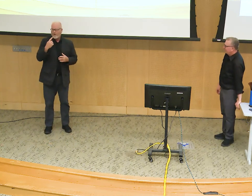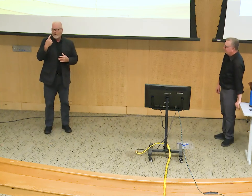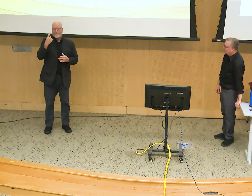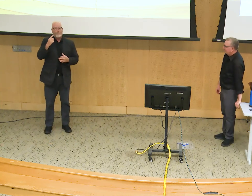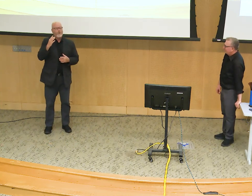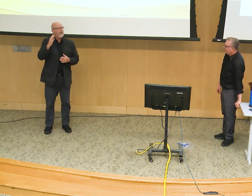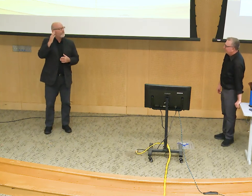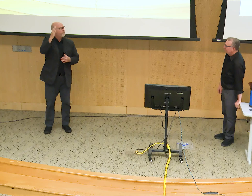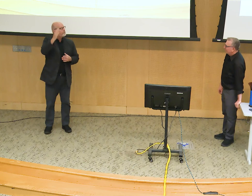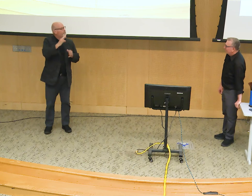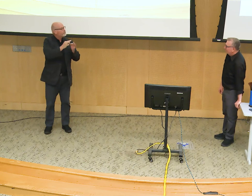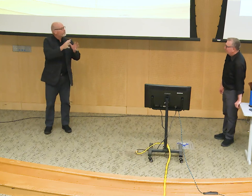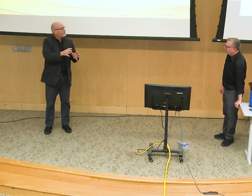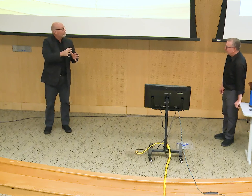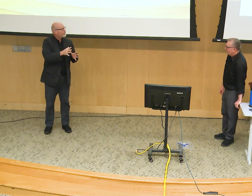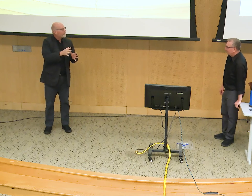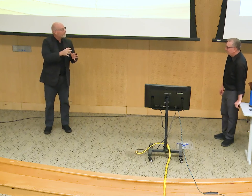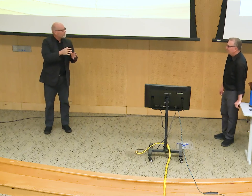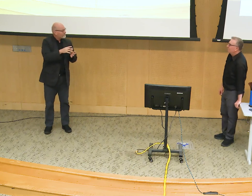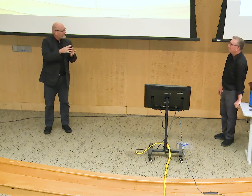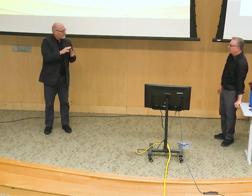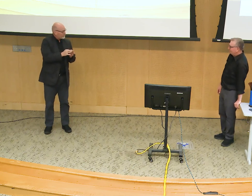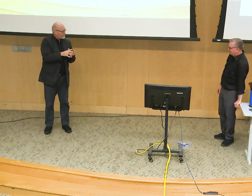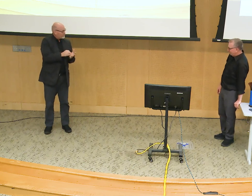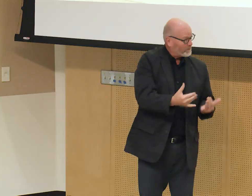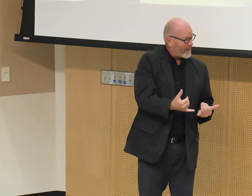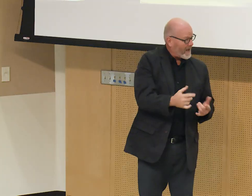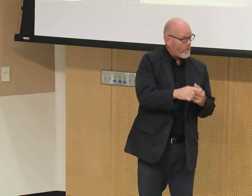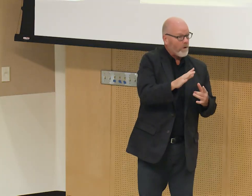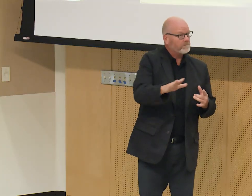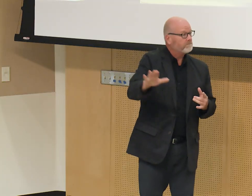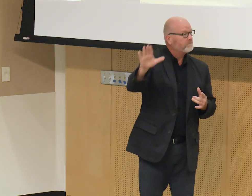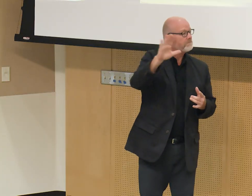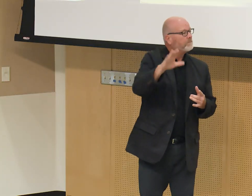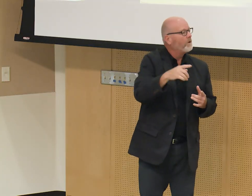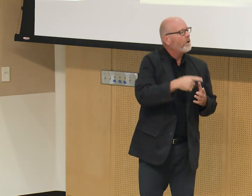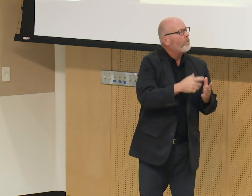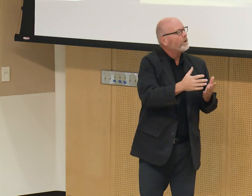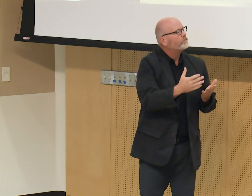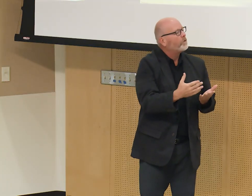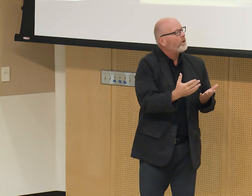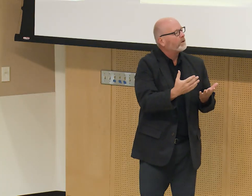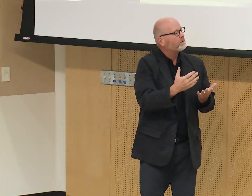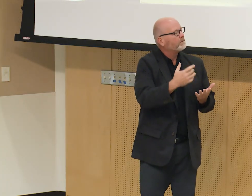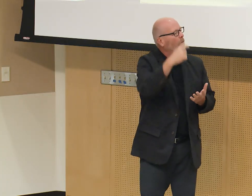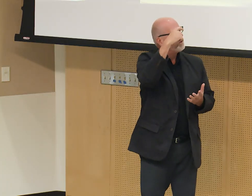Thank you, Dan. So, for future interpreters, current interpreting students,